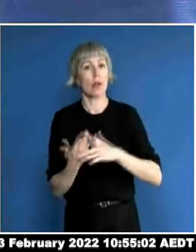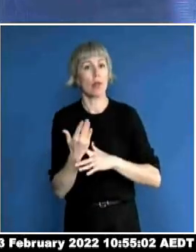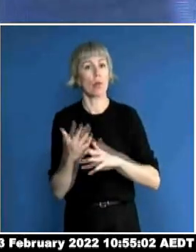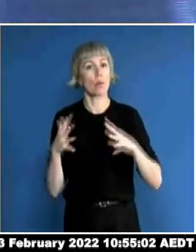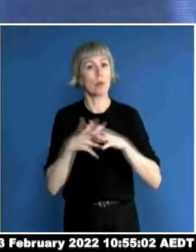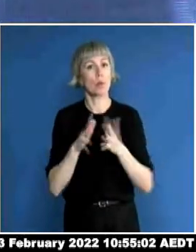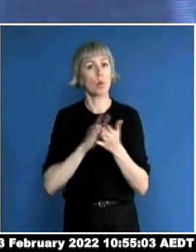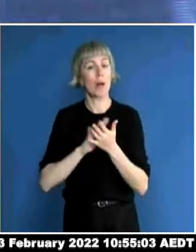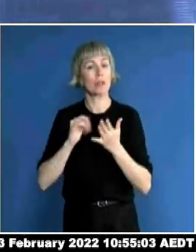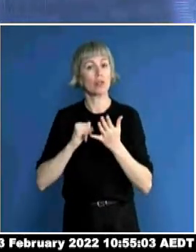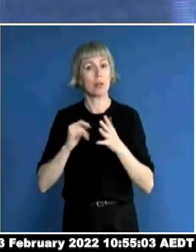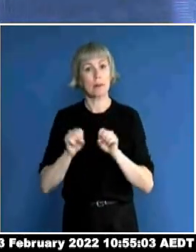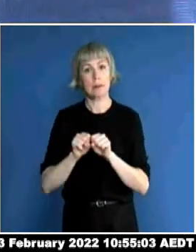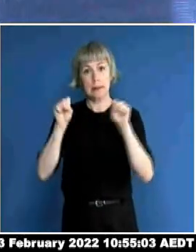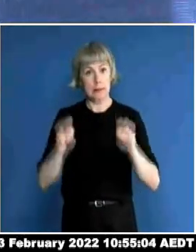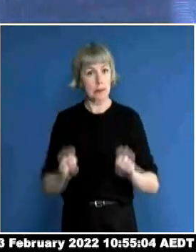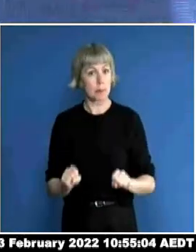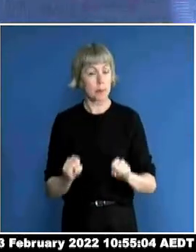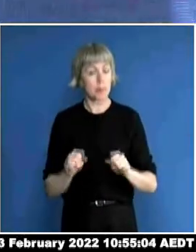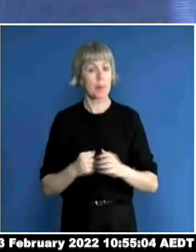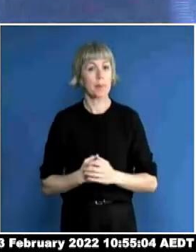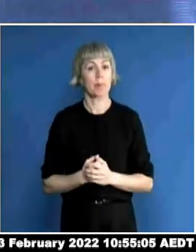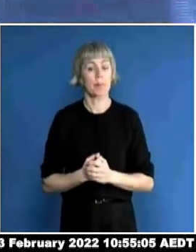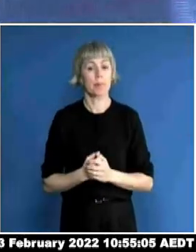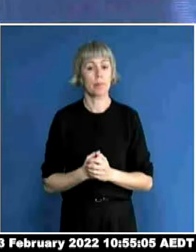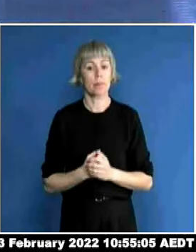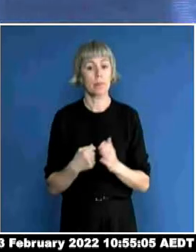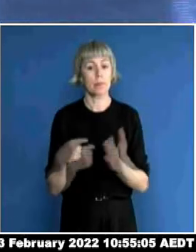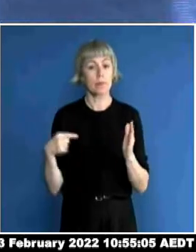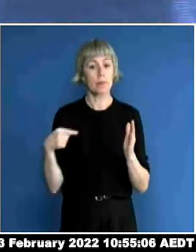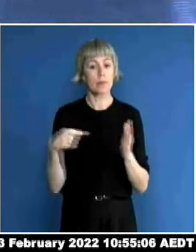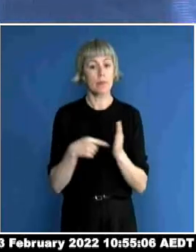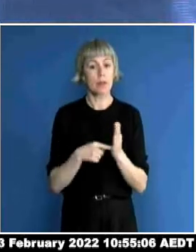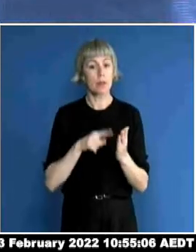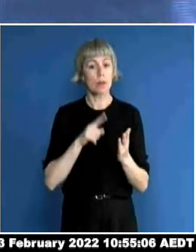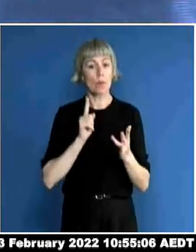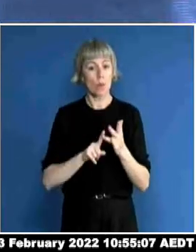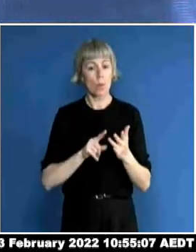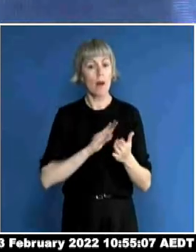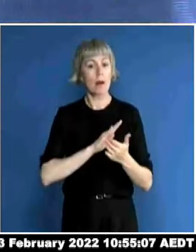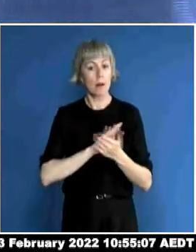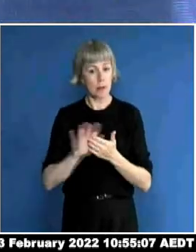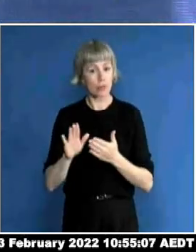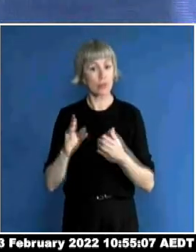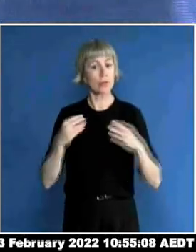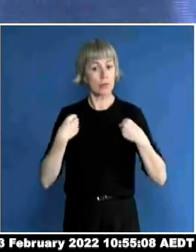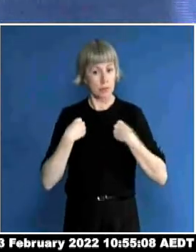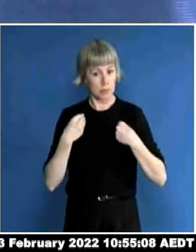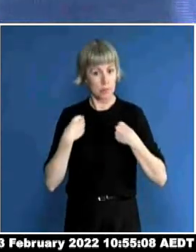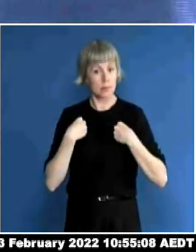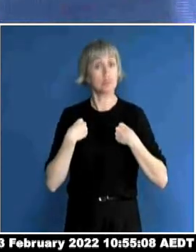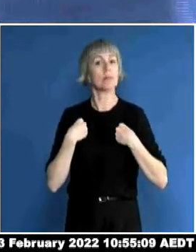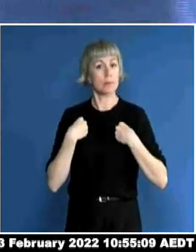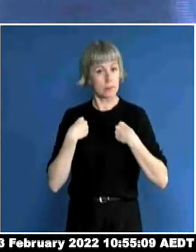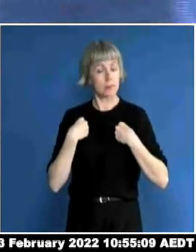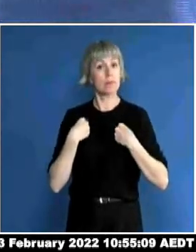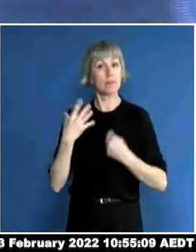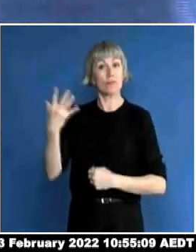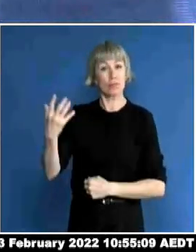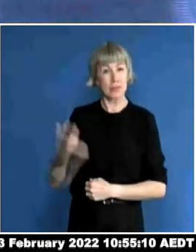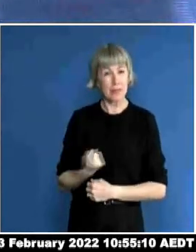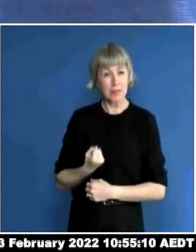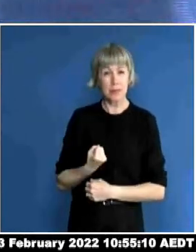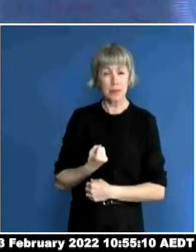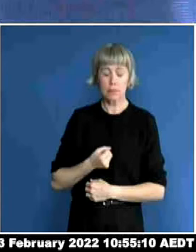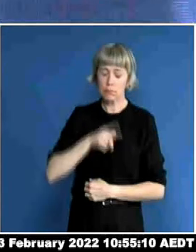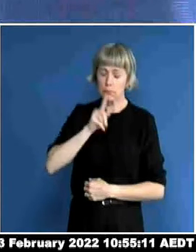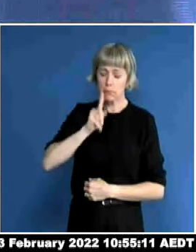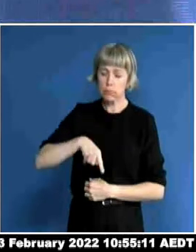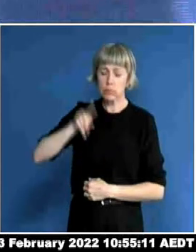TLH received in excess of $111,000 in wage subsidies from AimBig in relation to the